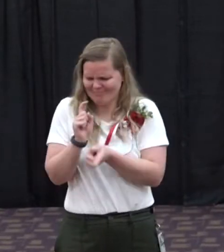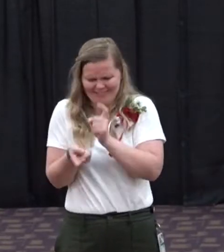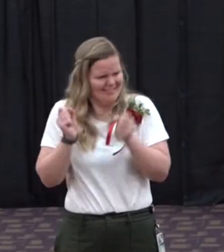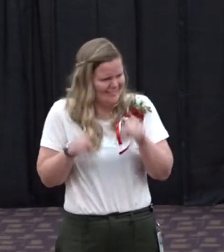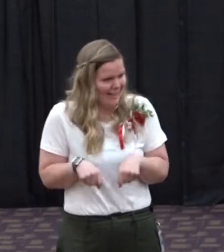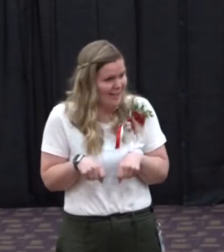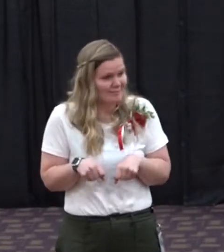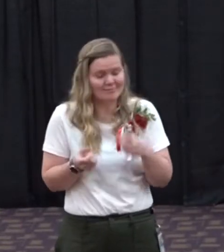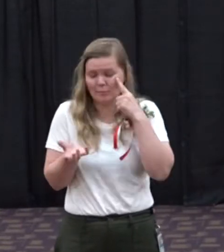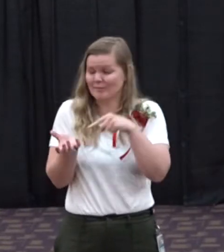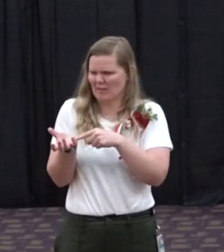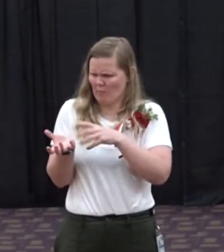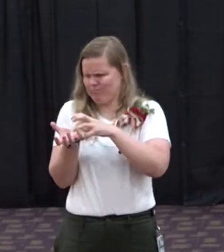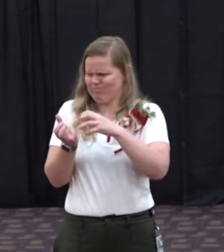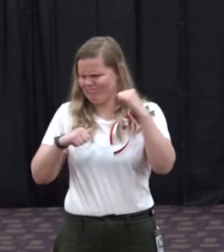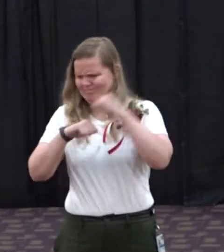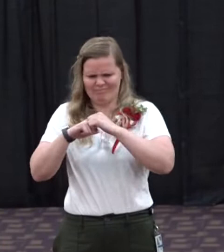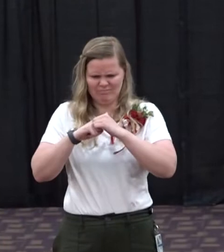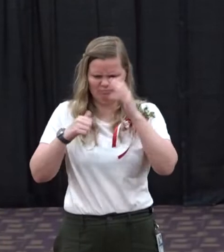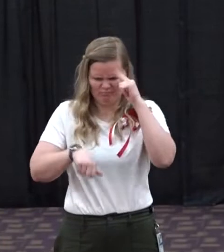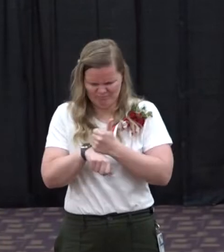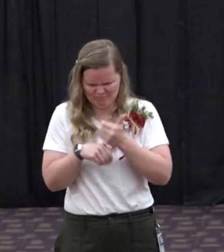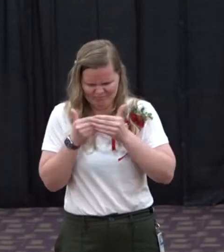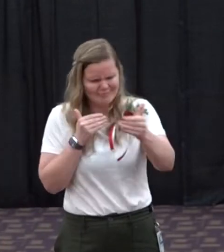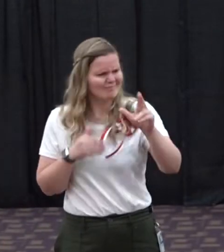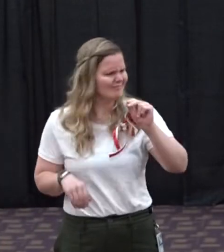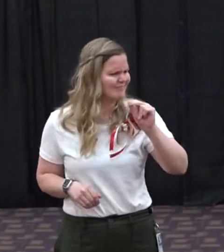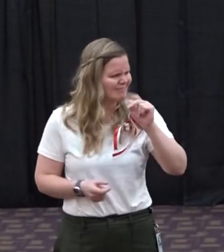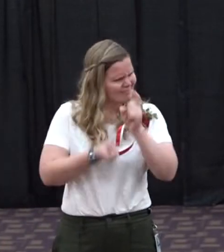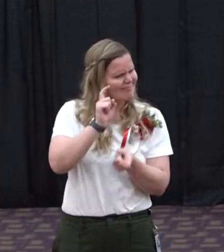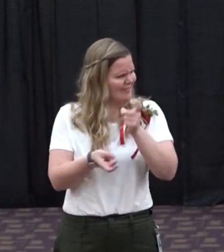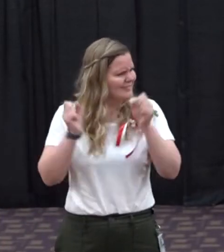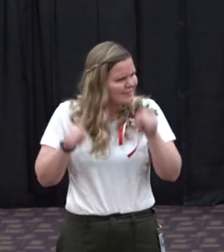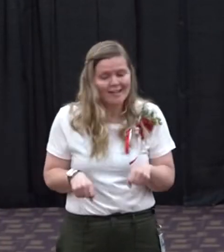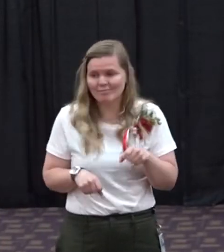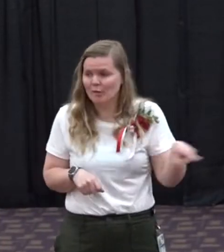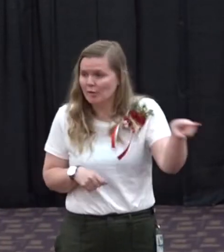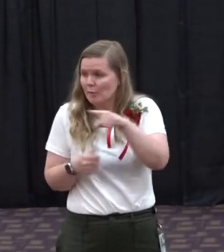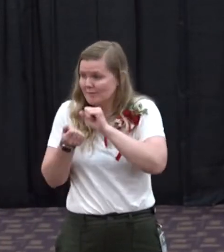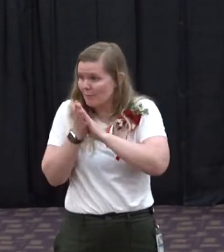Moldable, malleable - you're going to change. Nothing is set in stone for you.